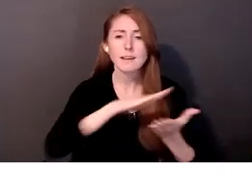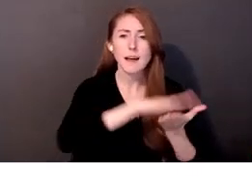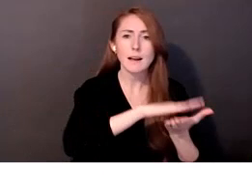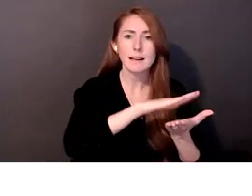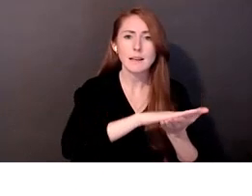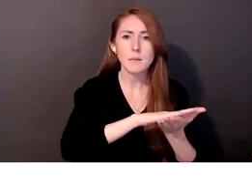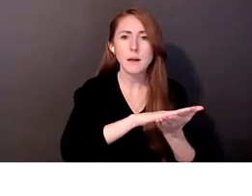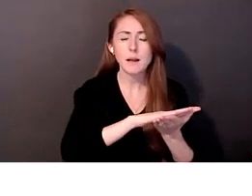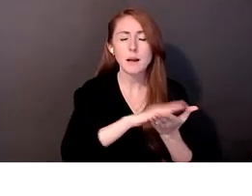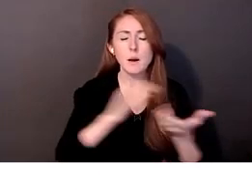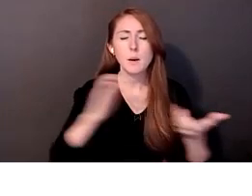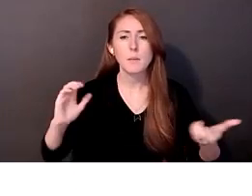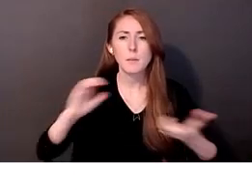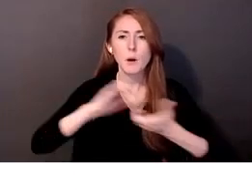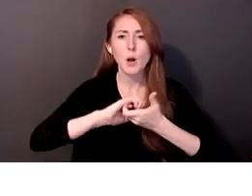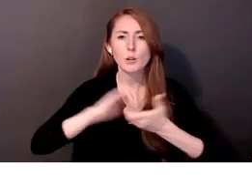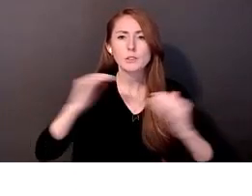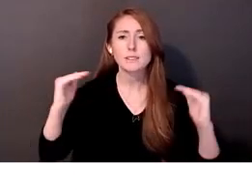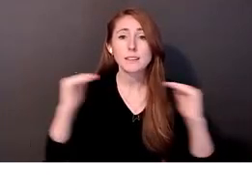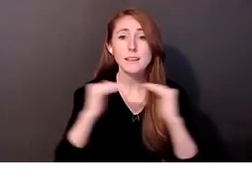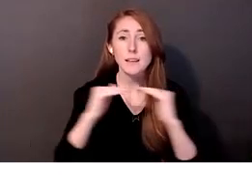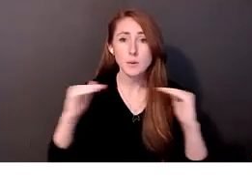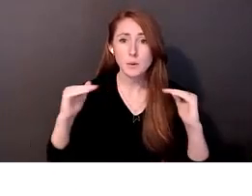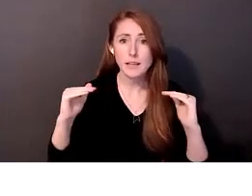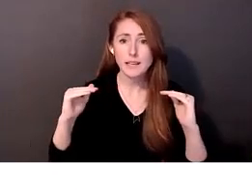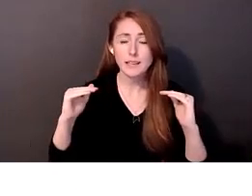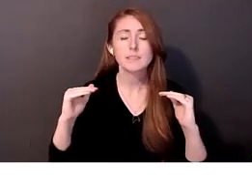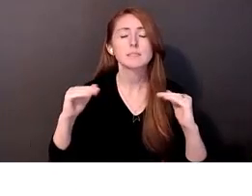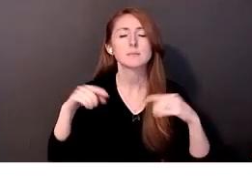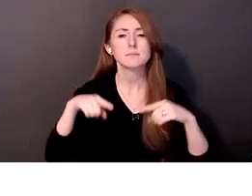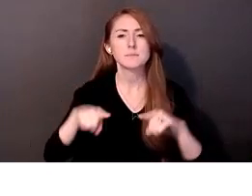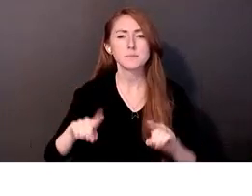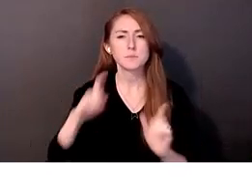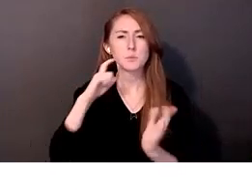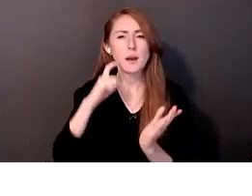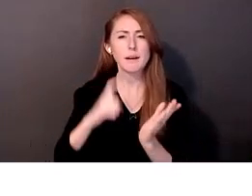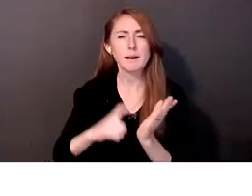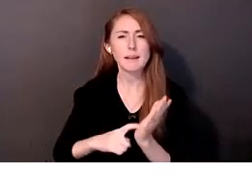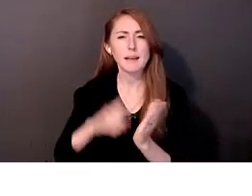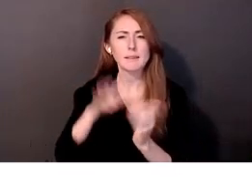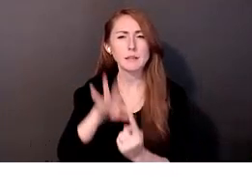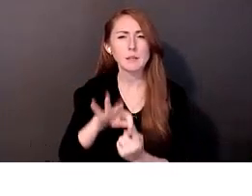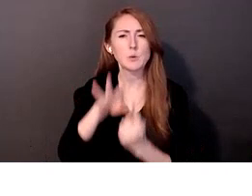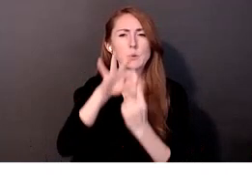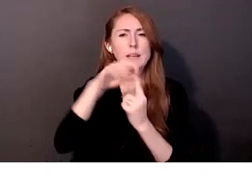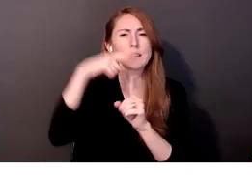while recognizing the unique strengths that each one brings.